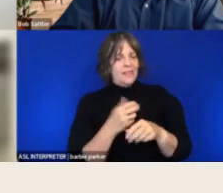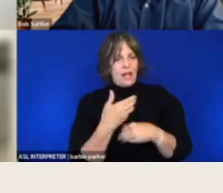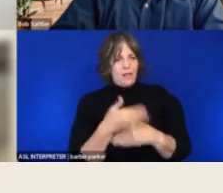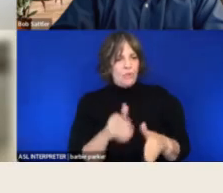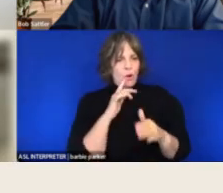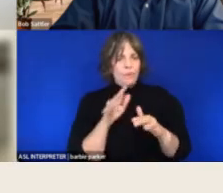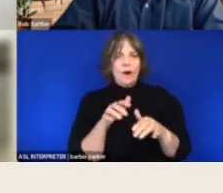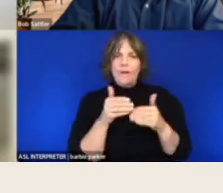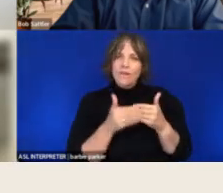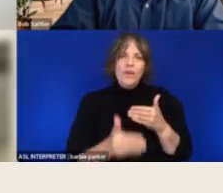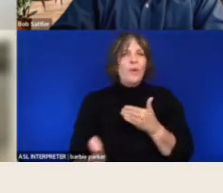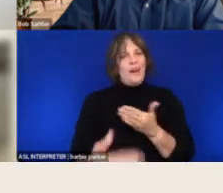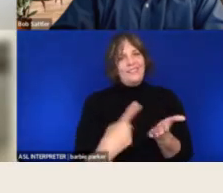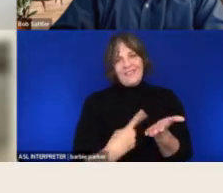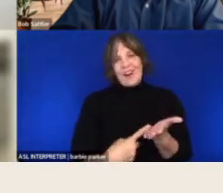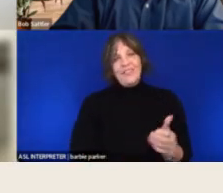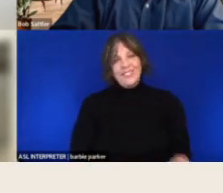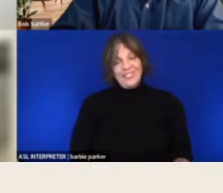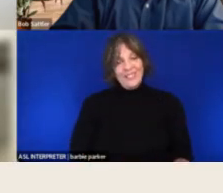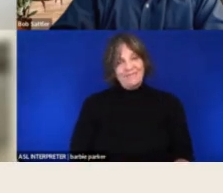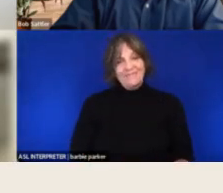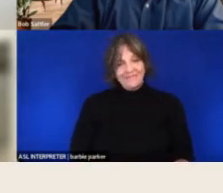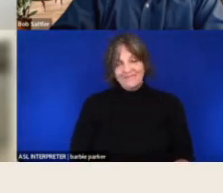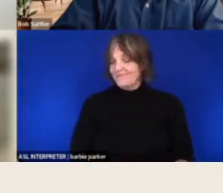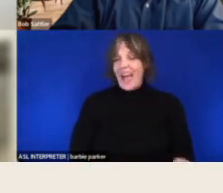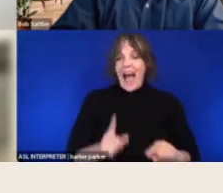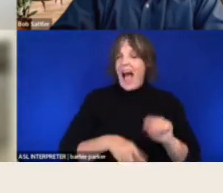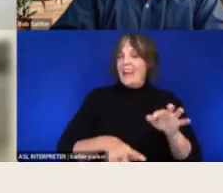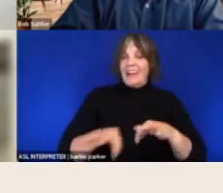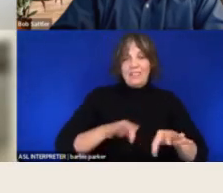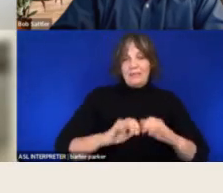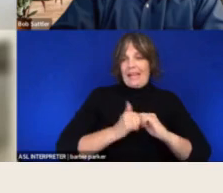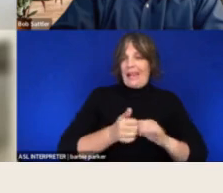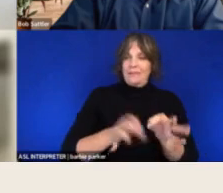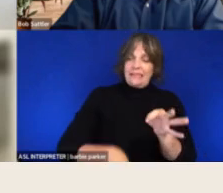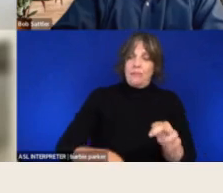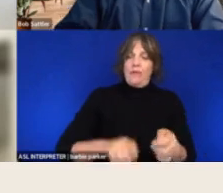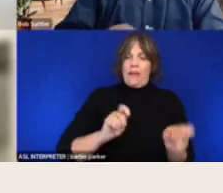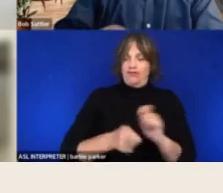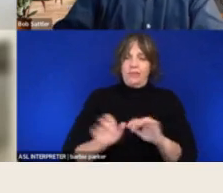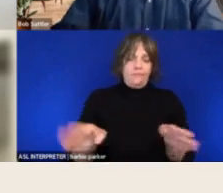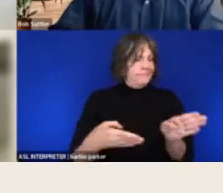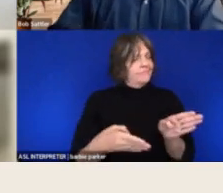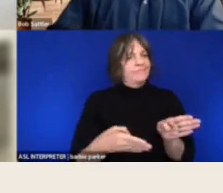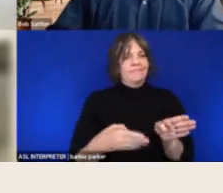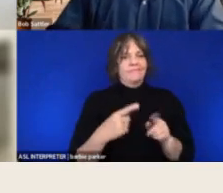conversation I can't put in towards and it takes maybe 10